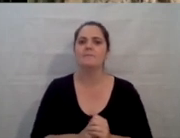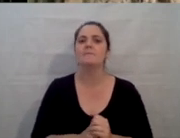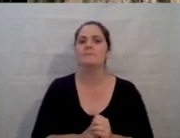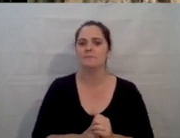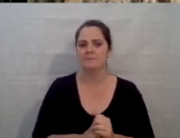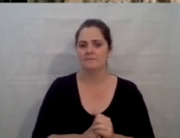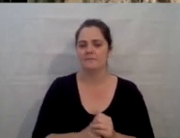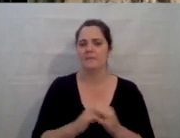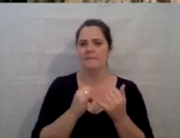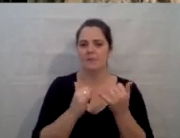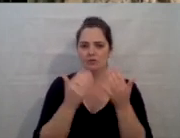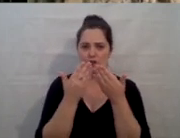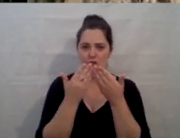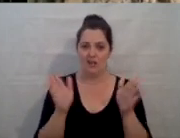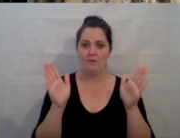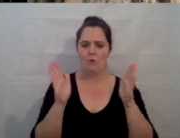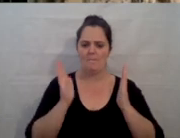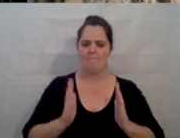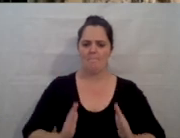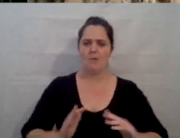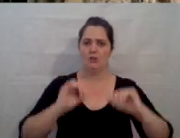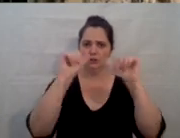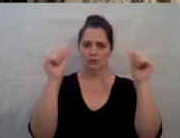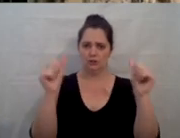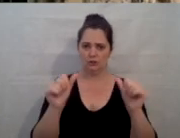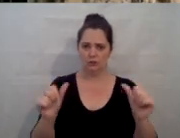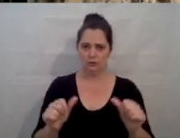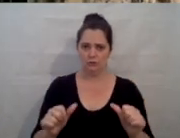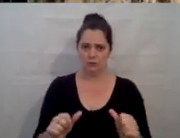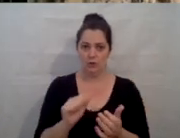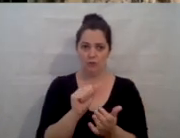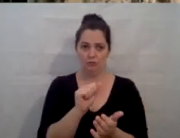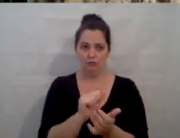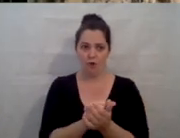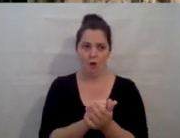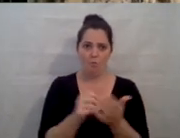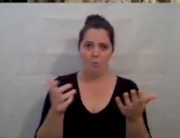the body which is very general, we're going to get all of the position correct and then we're going to work our way up